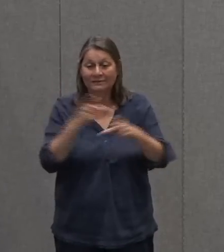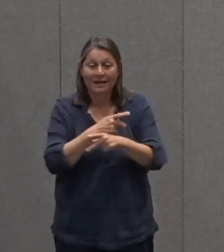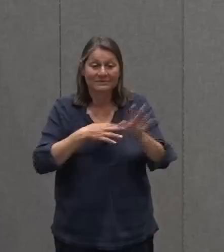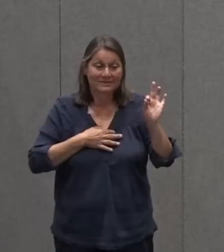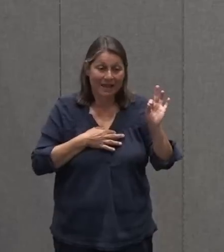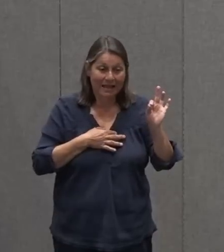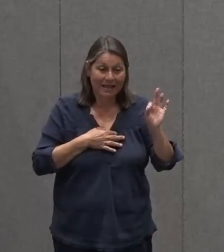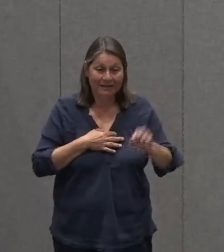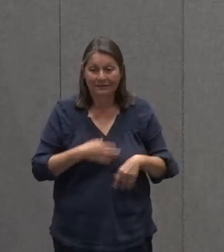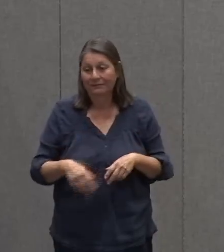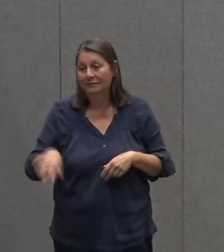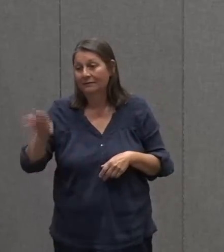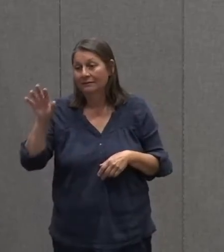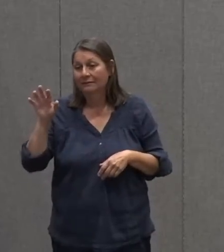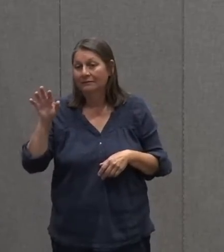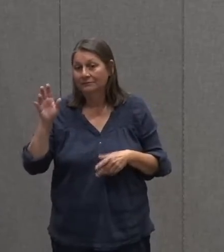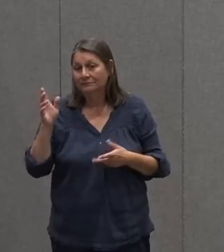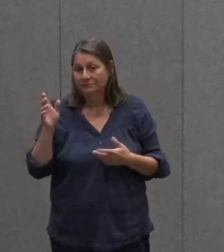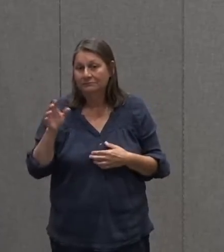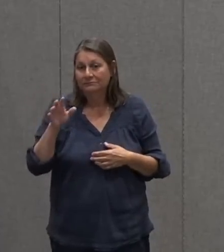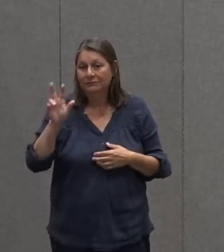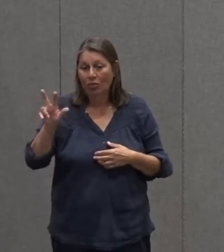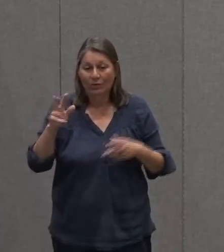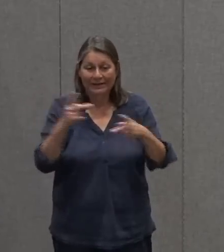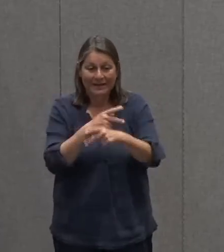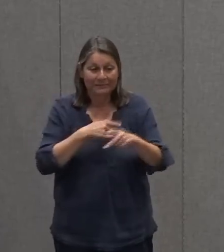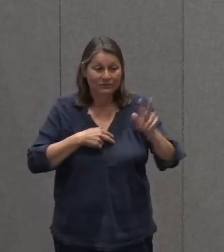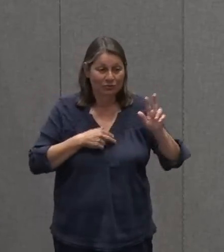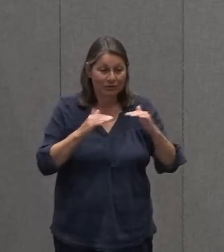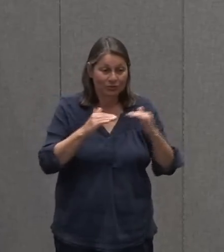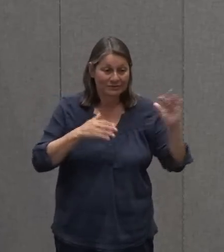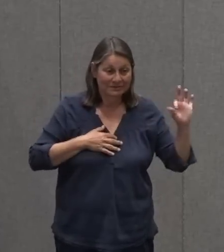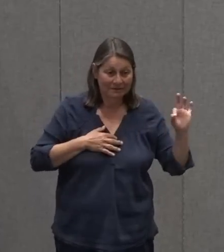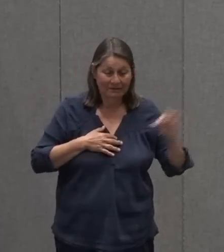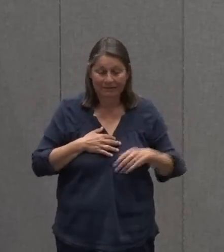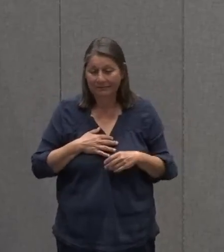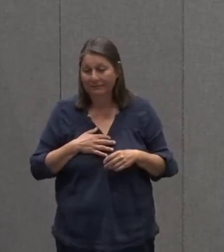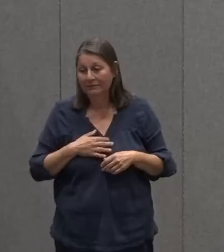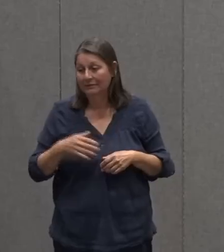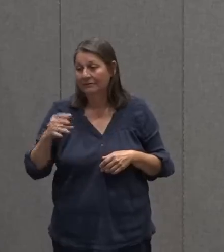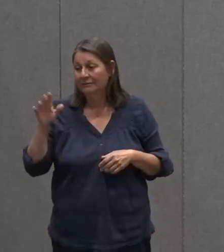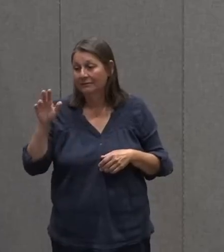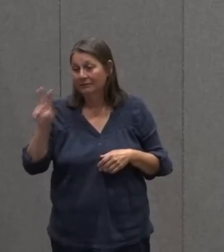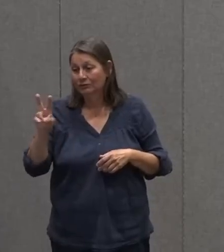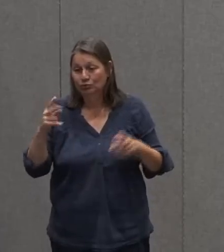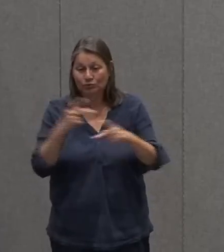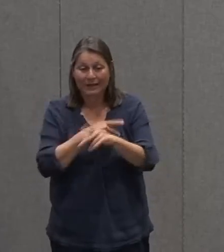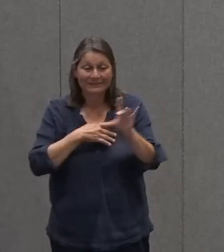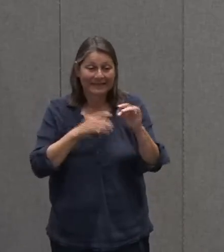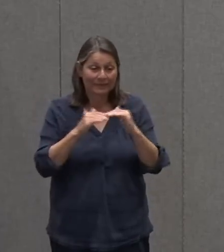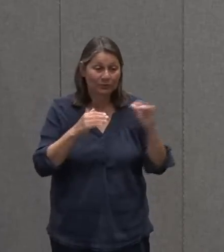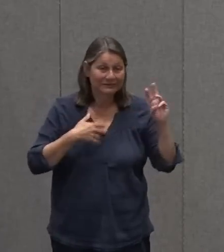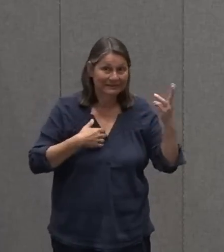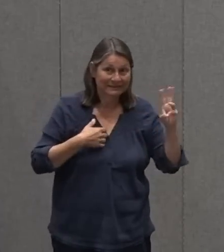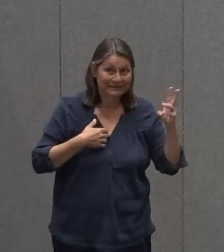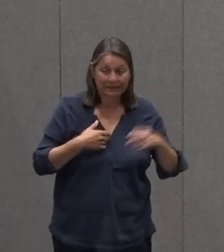nine has three times three, 16 has two times eight and 25 also has five,